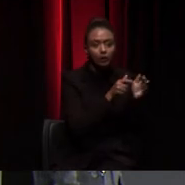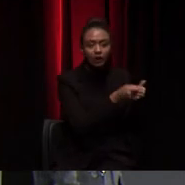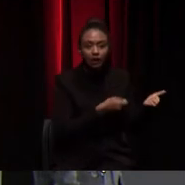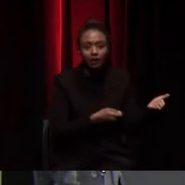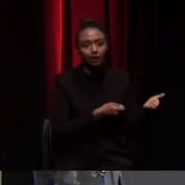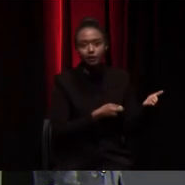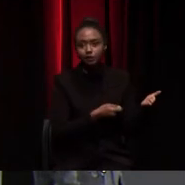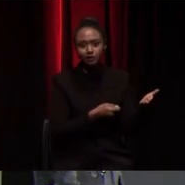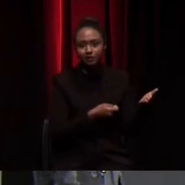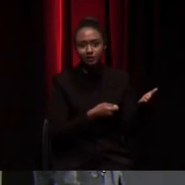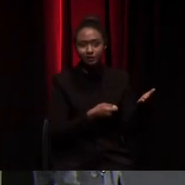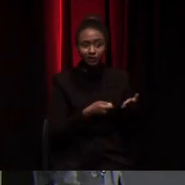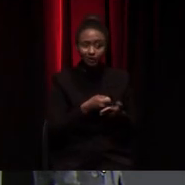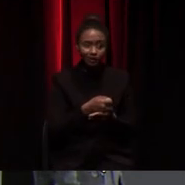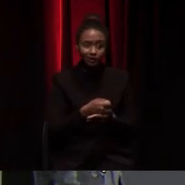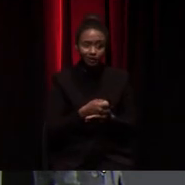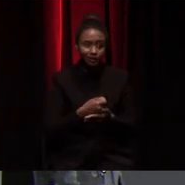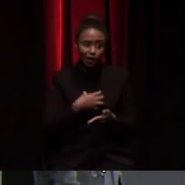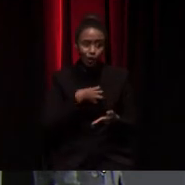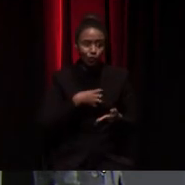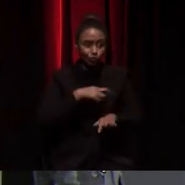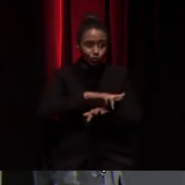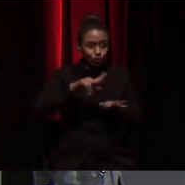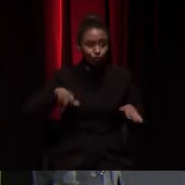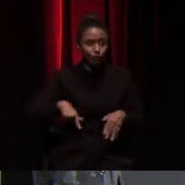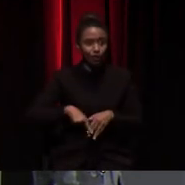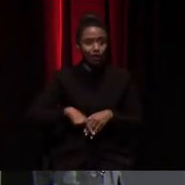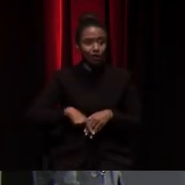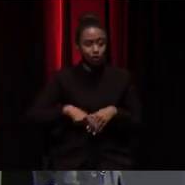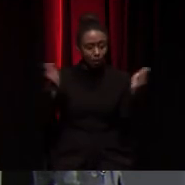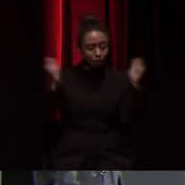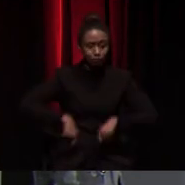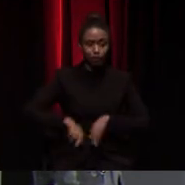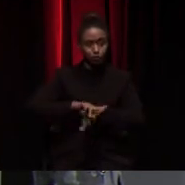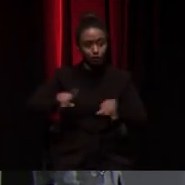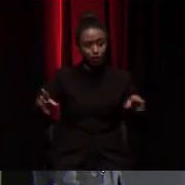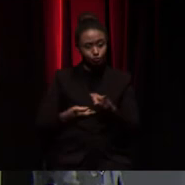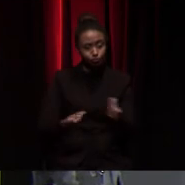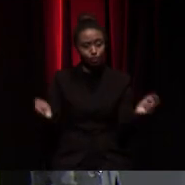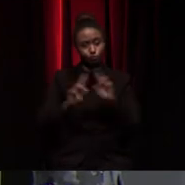People have different characteristics and talents. There is room for everyone.